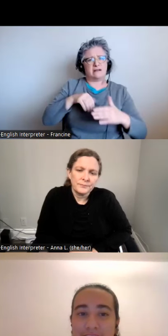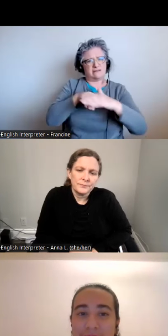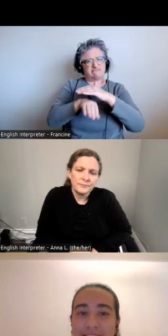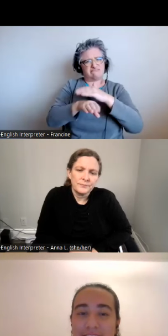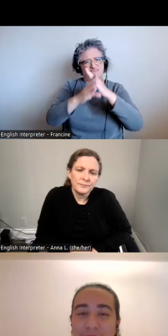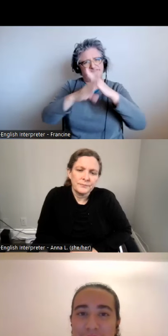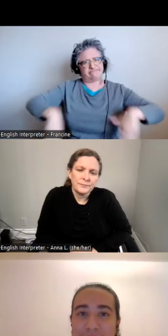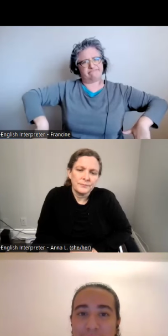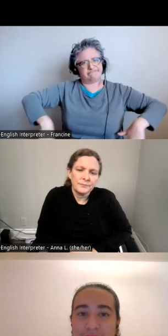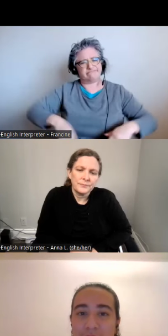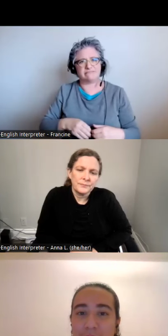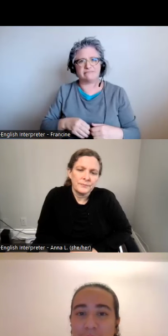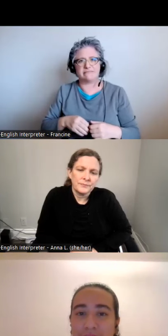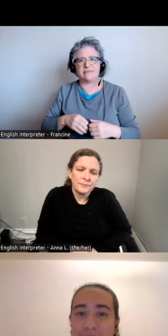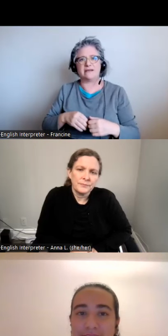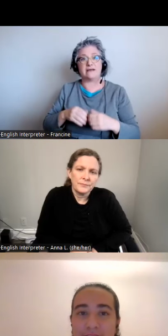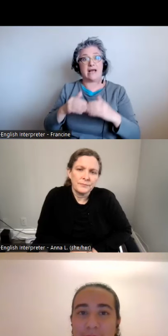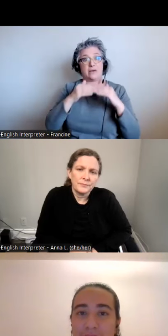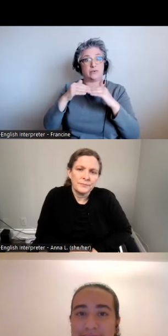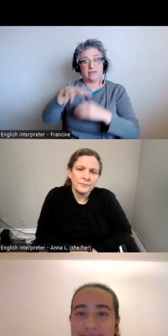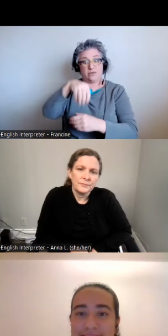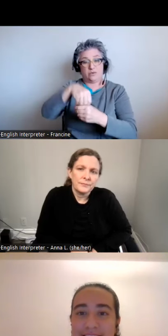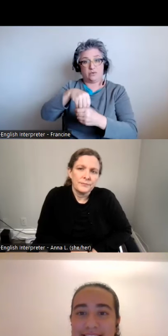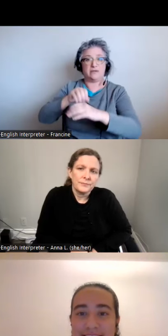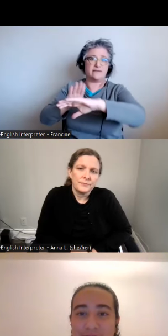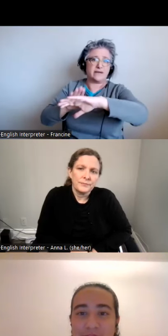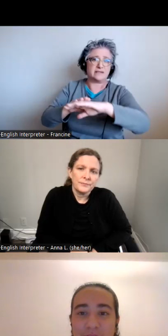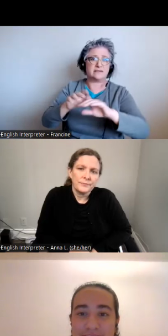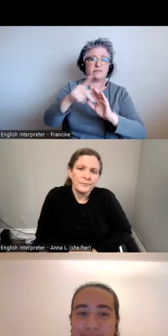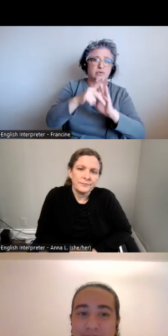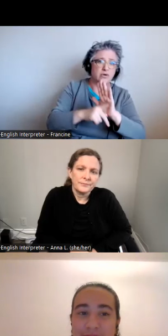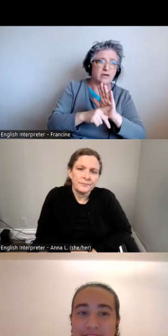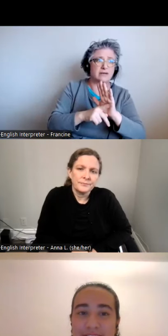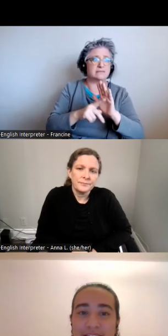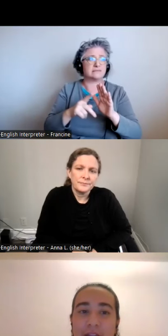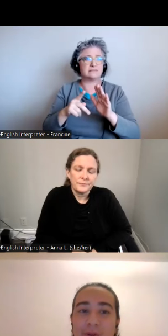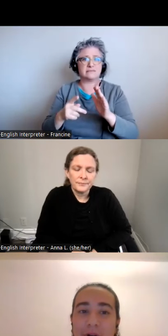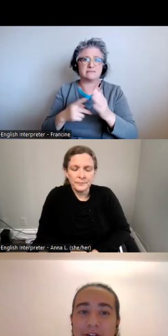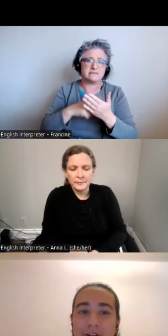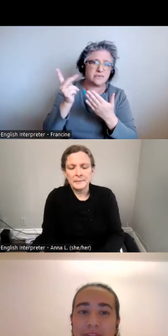We give input at public, and community consultations to ensure that all programs and services are accessible for all Canadian.